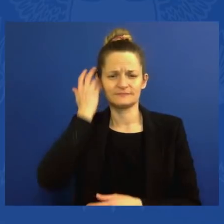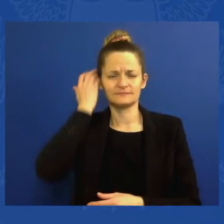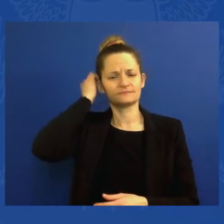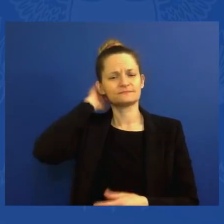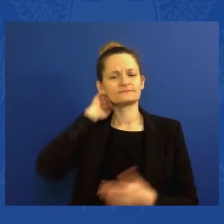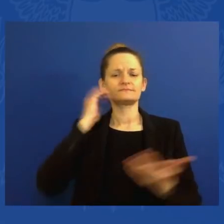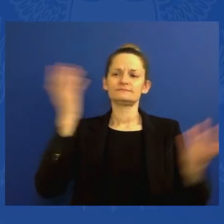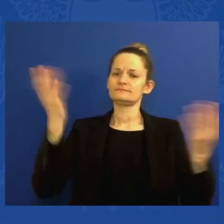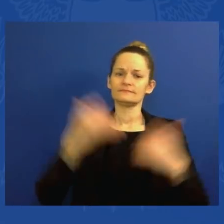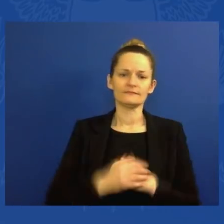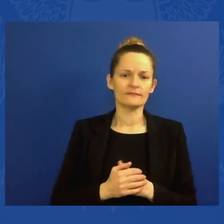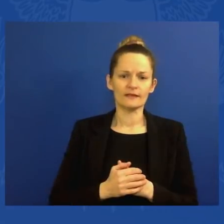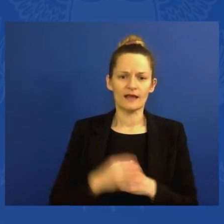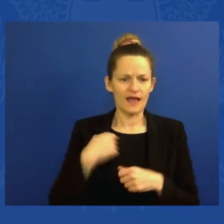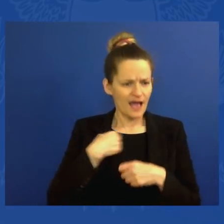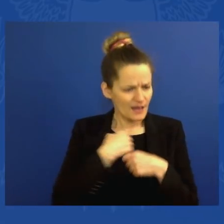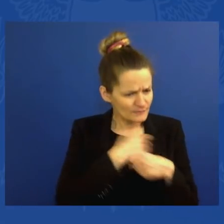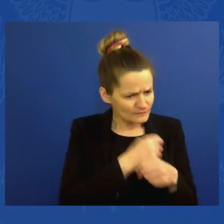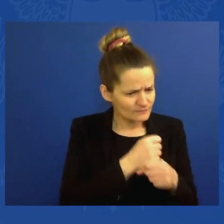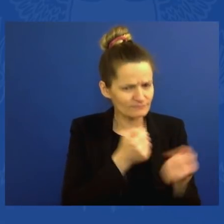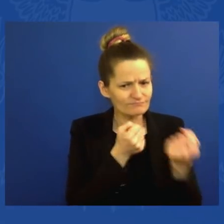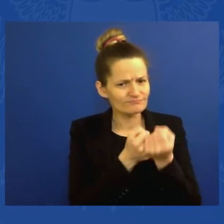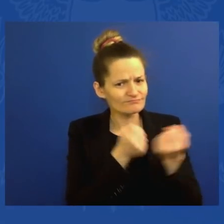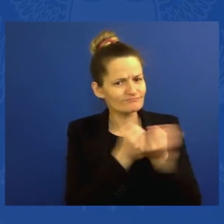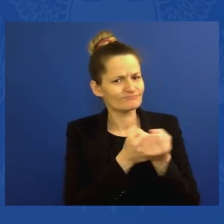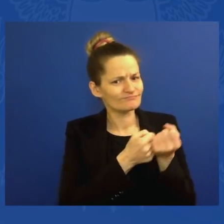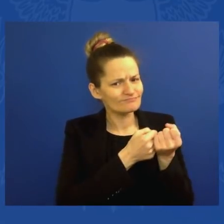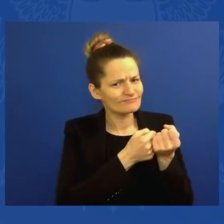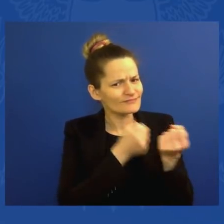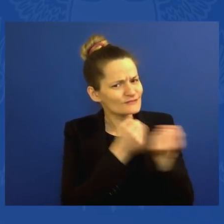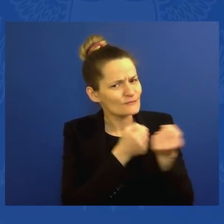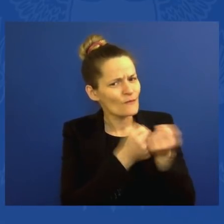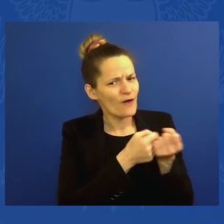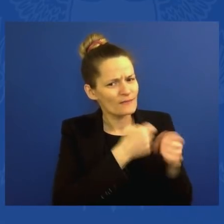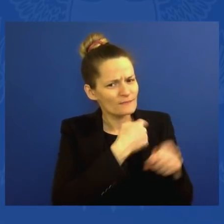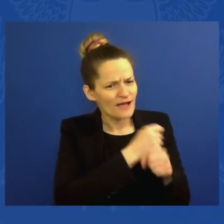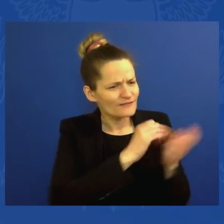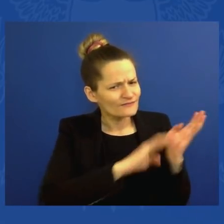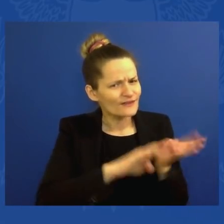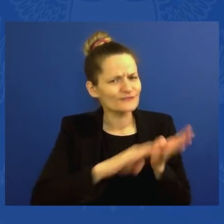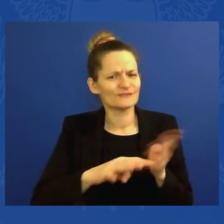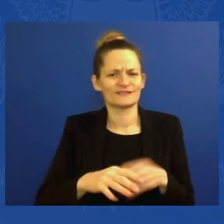that impact all of us, all while building infrastructure for a better tomorrow.